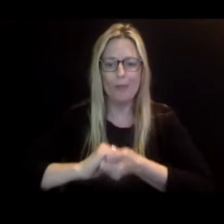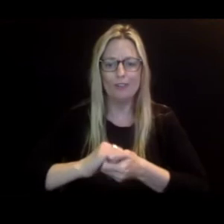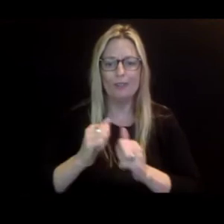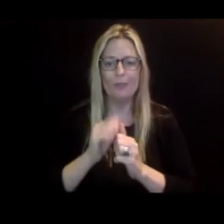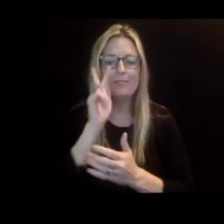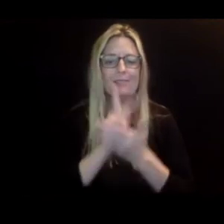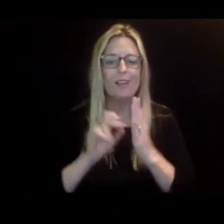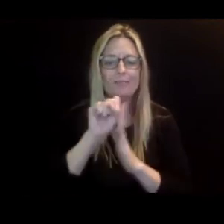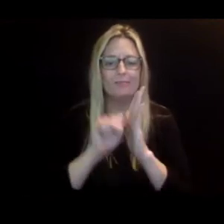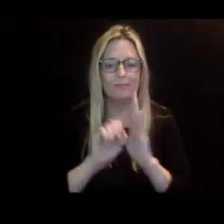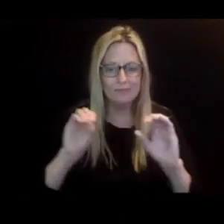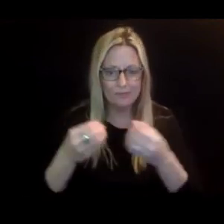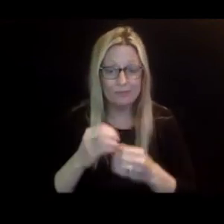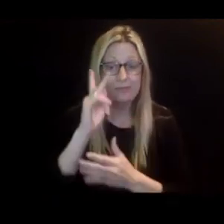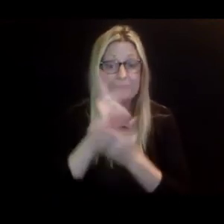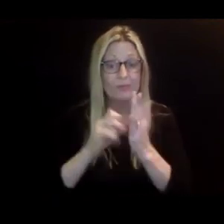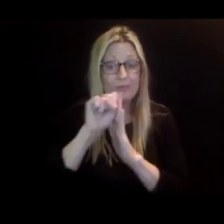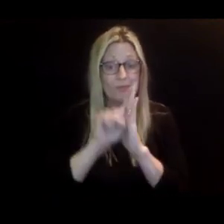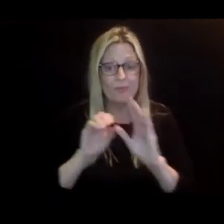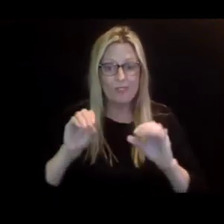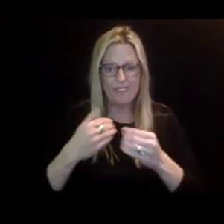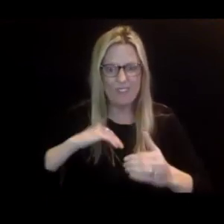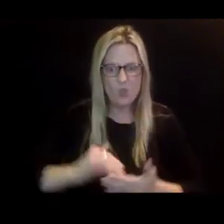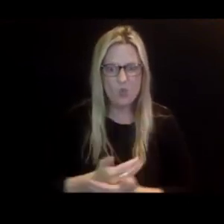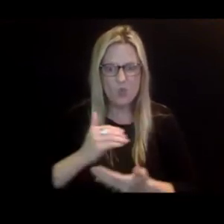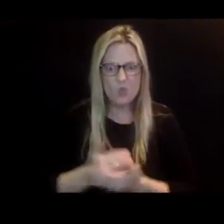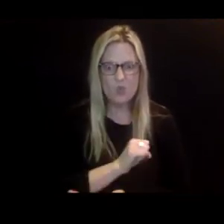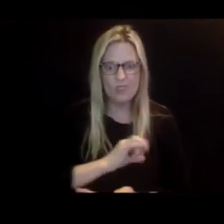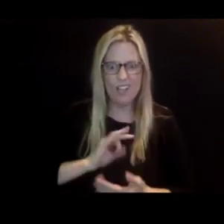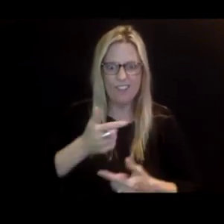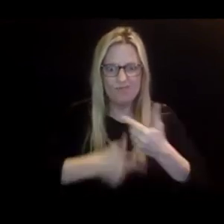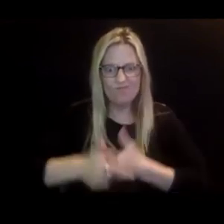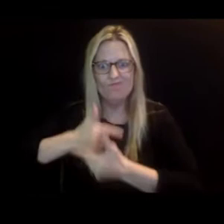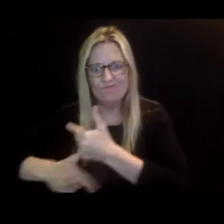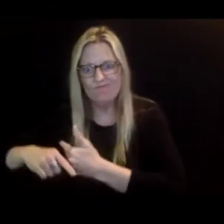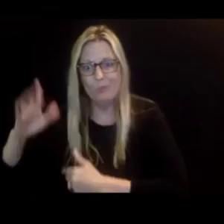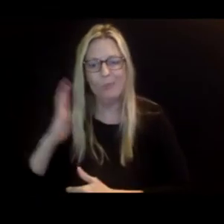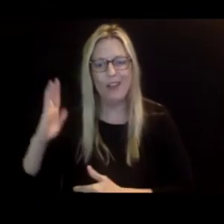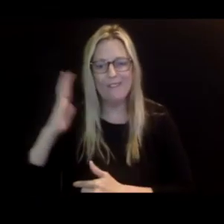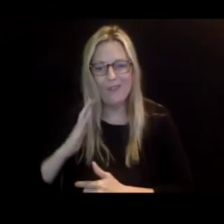Secretary of State Office and their office had a staff turnover. In the past we worked